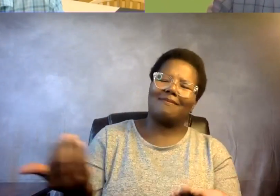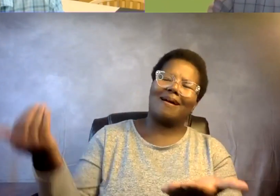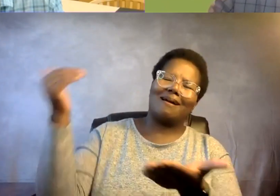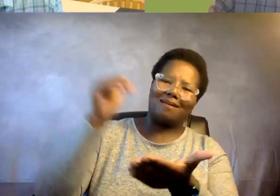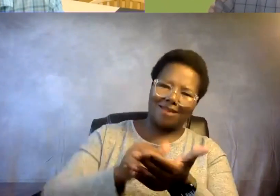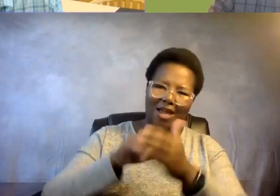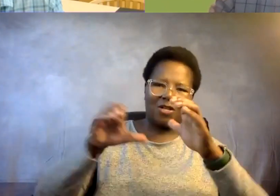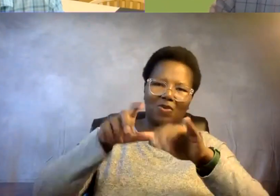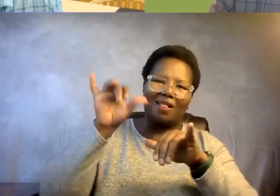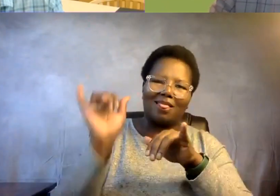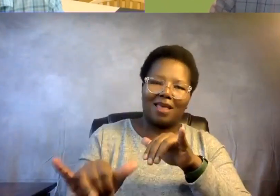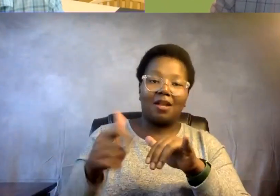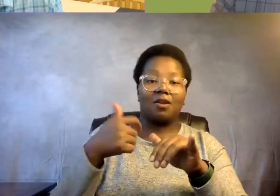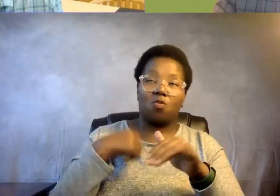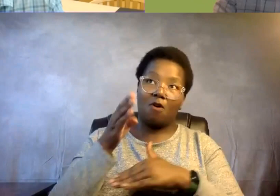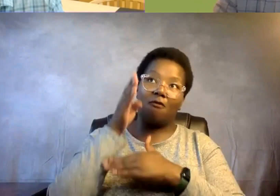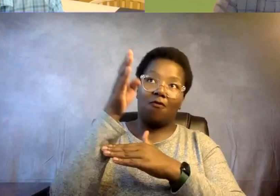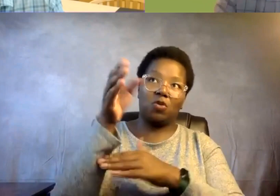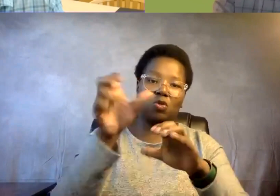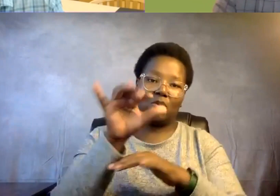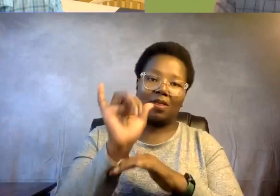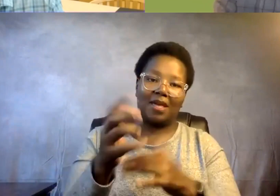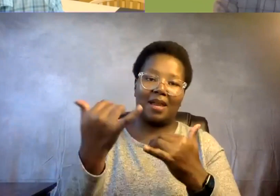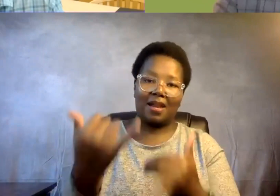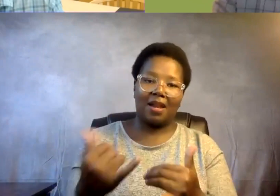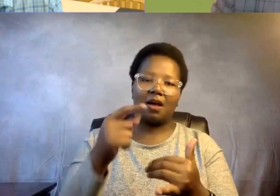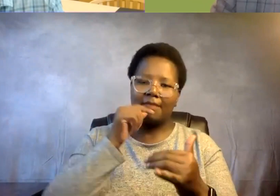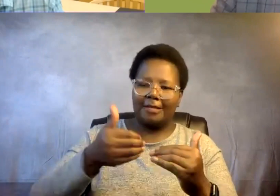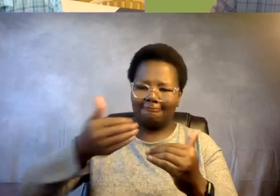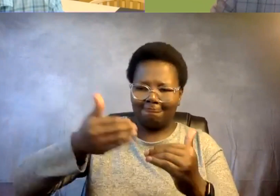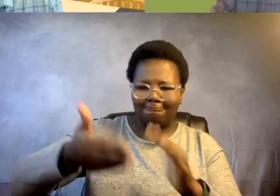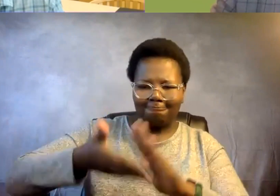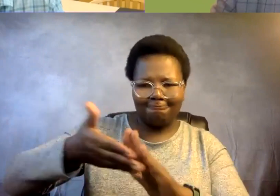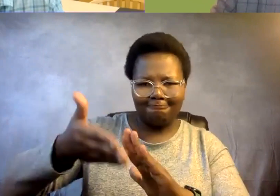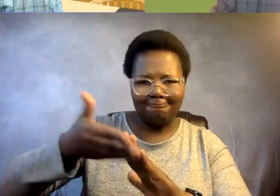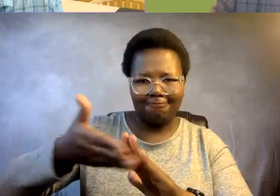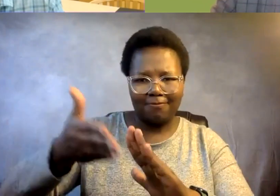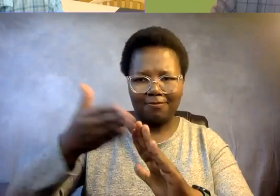addressing in a future version so you'd actually run WAVE multiple times on various dynamic states